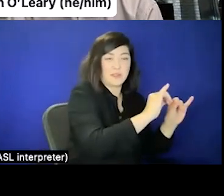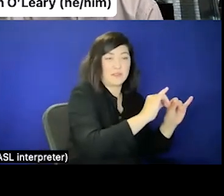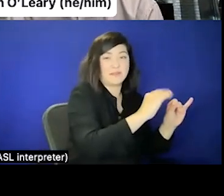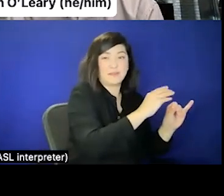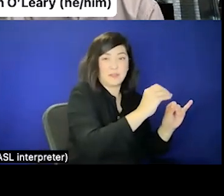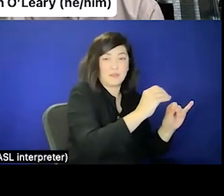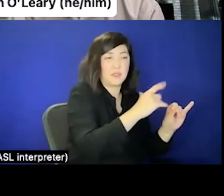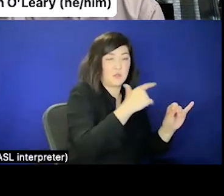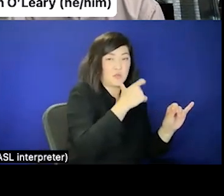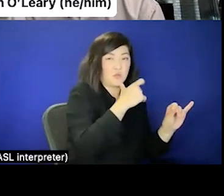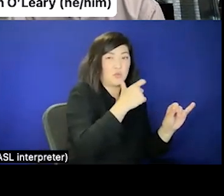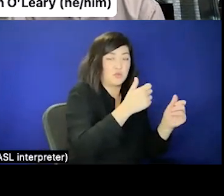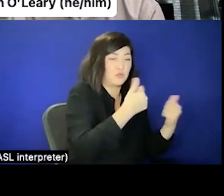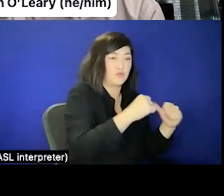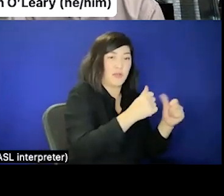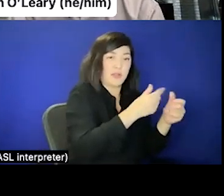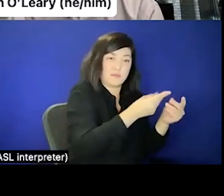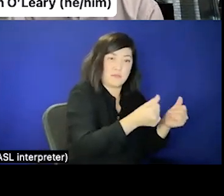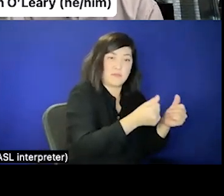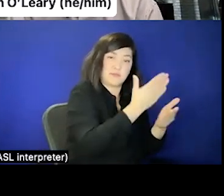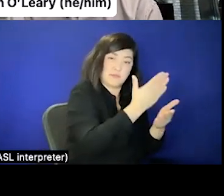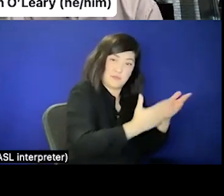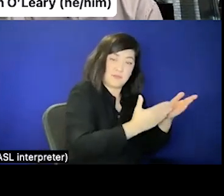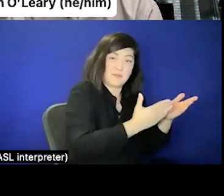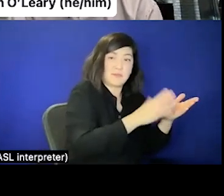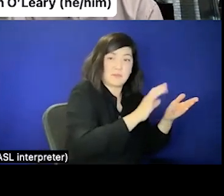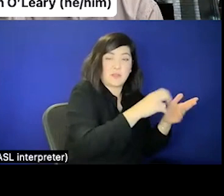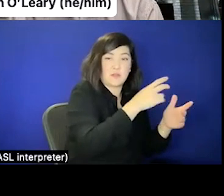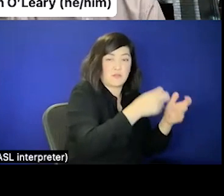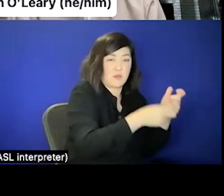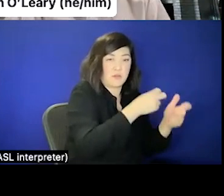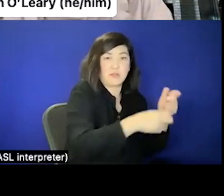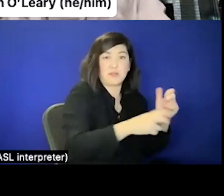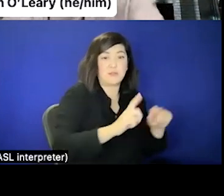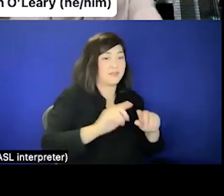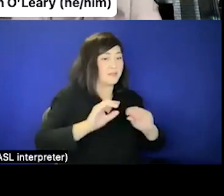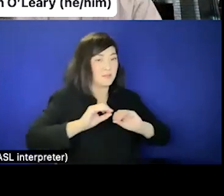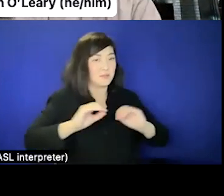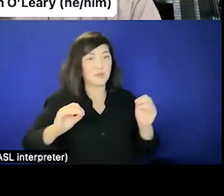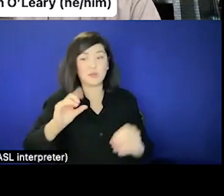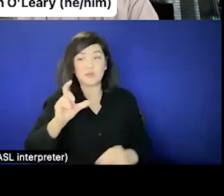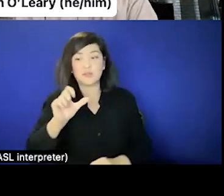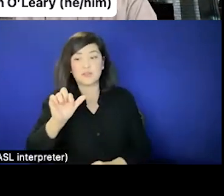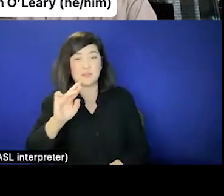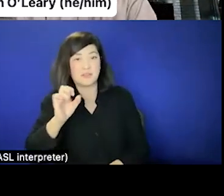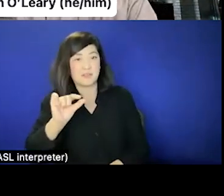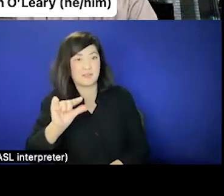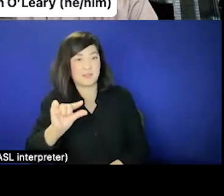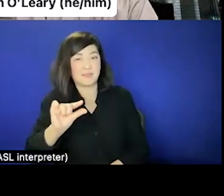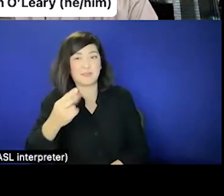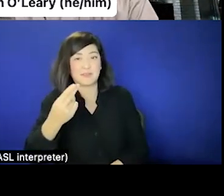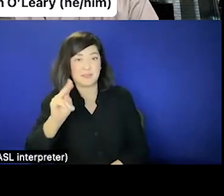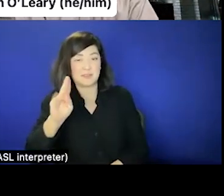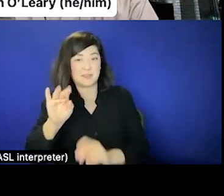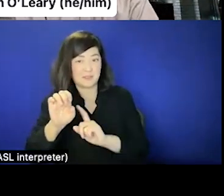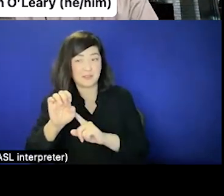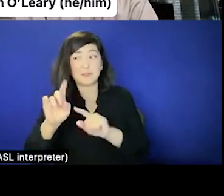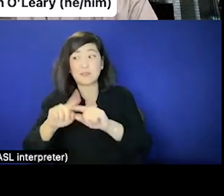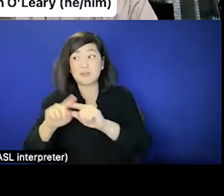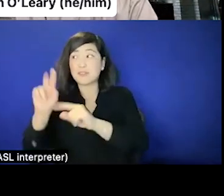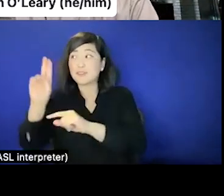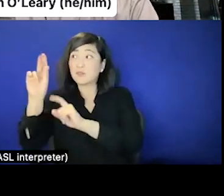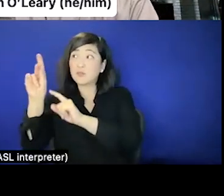solve some of this, but there's no clearinghouse. In the UK, BATCH, which is a company really built